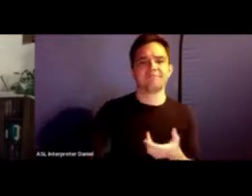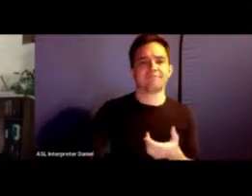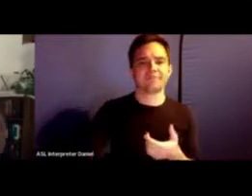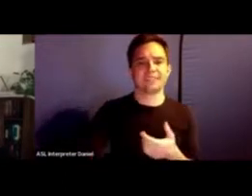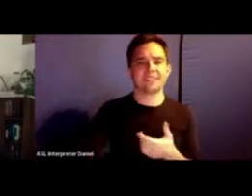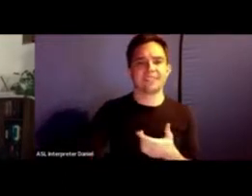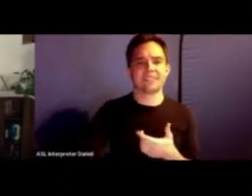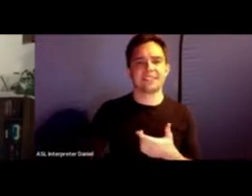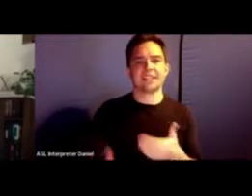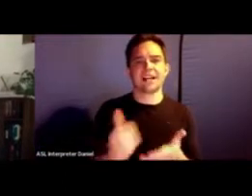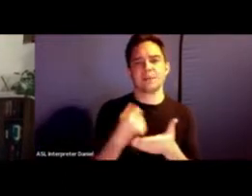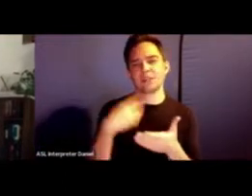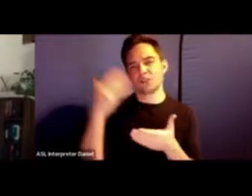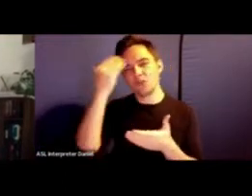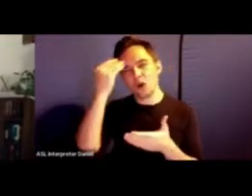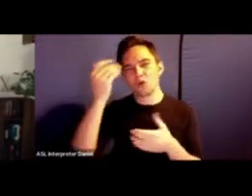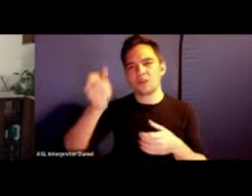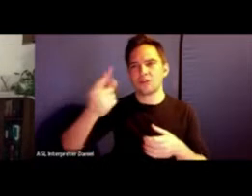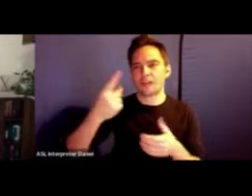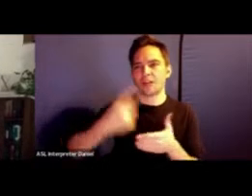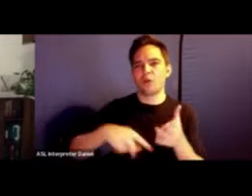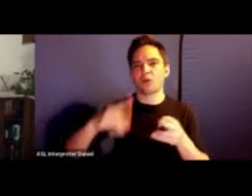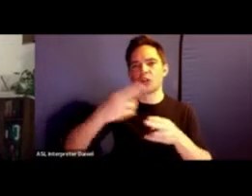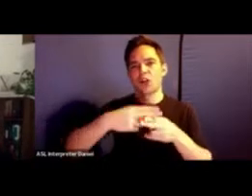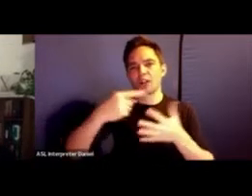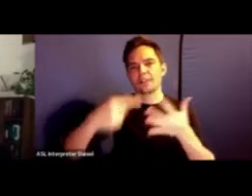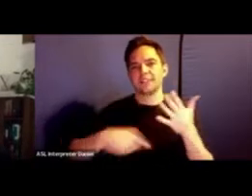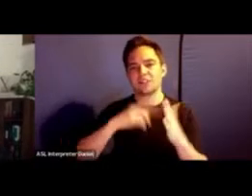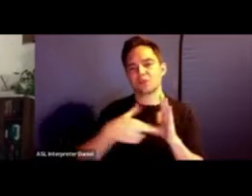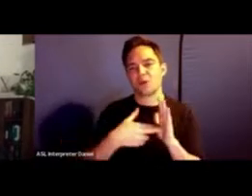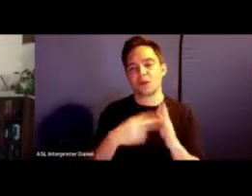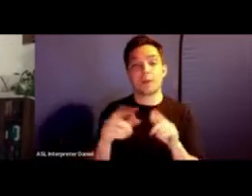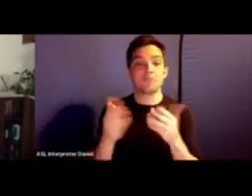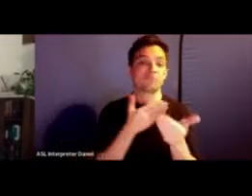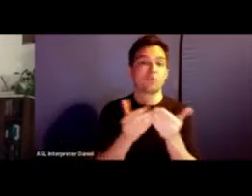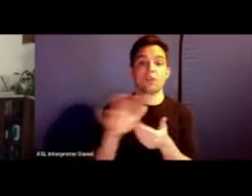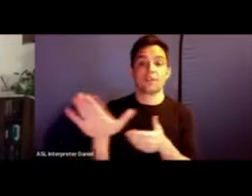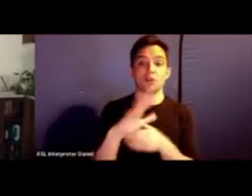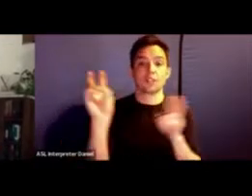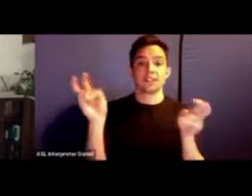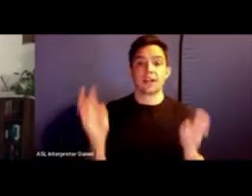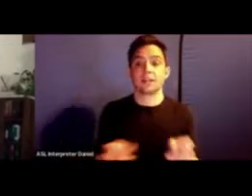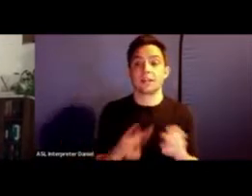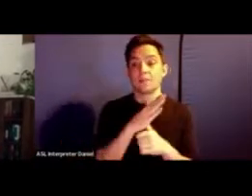us to know and understand what we're calling these roles. But regardless of your title, the primary responsibilities of